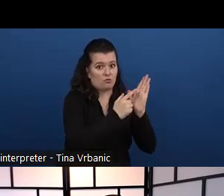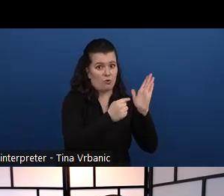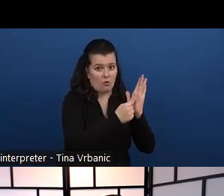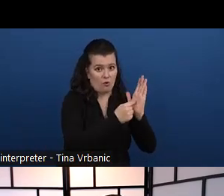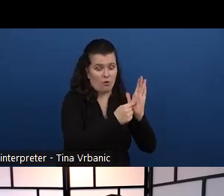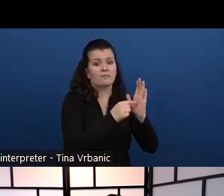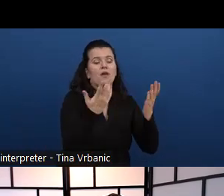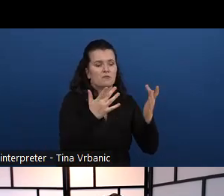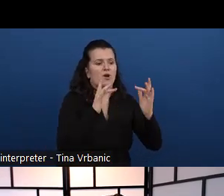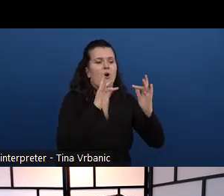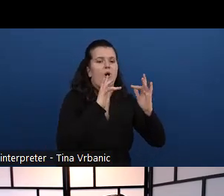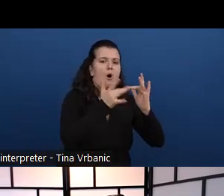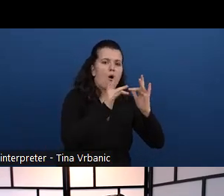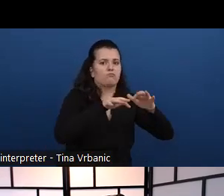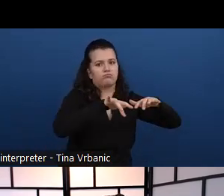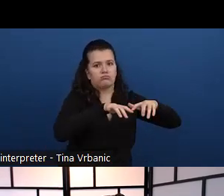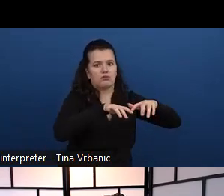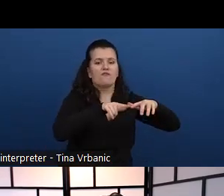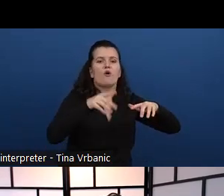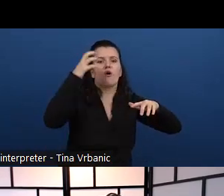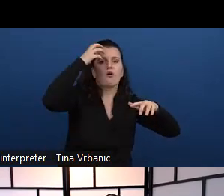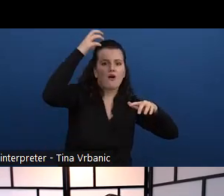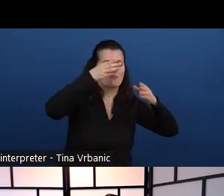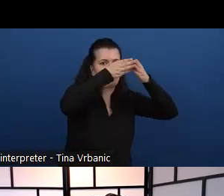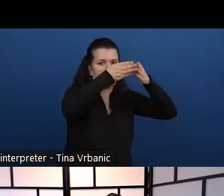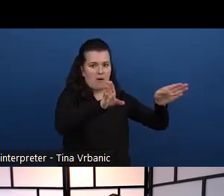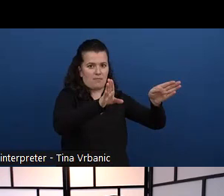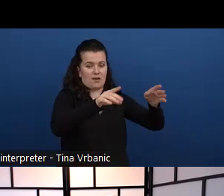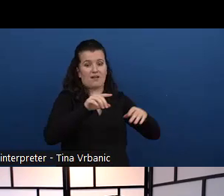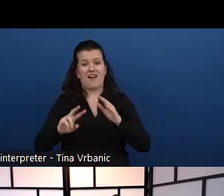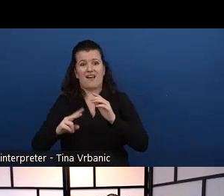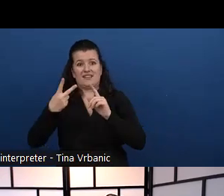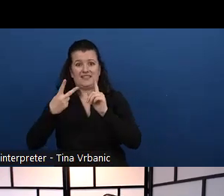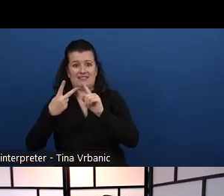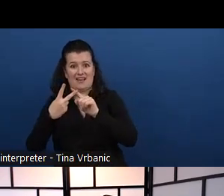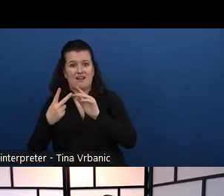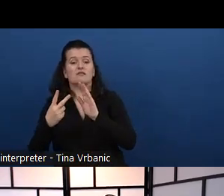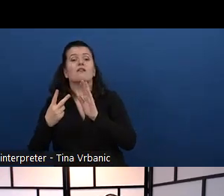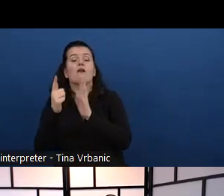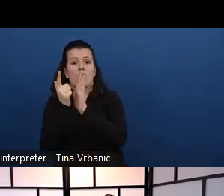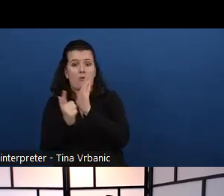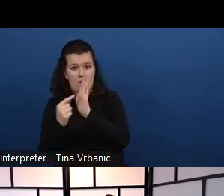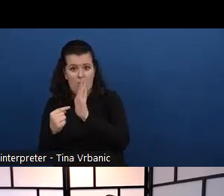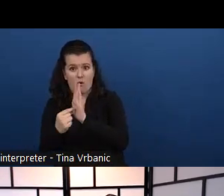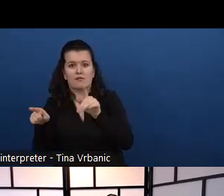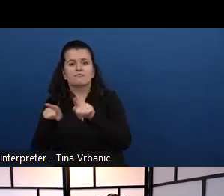sector, big companies, but it never entered into force because of the Web Accessibility Directive.